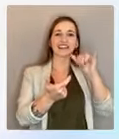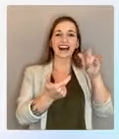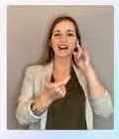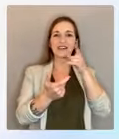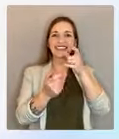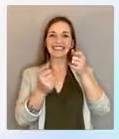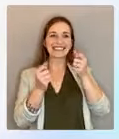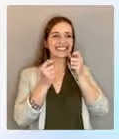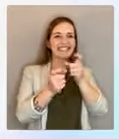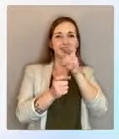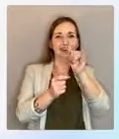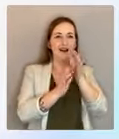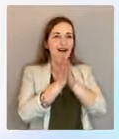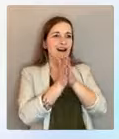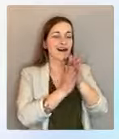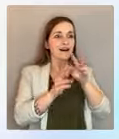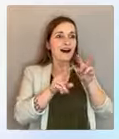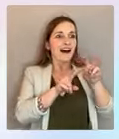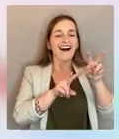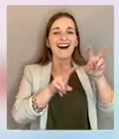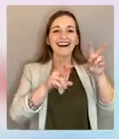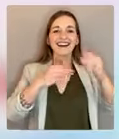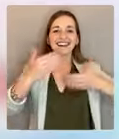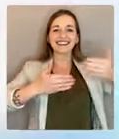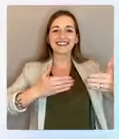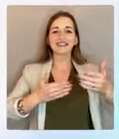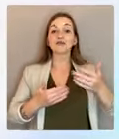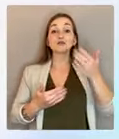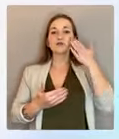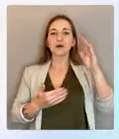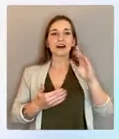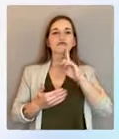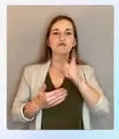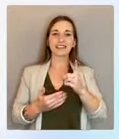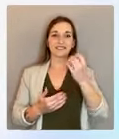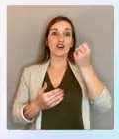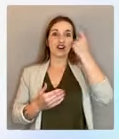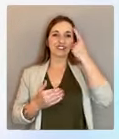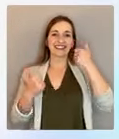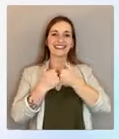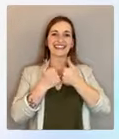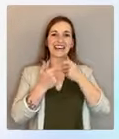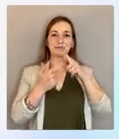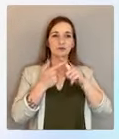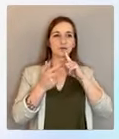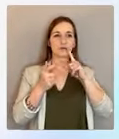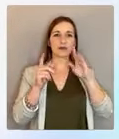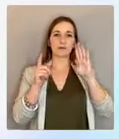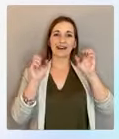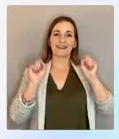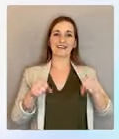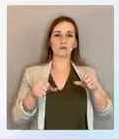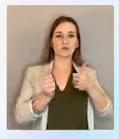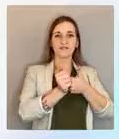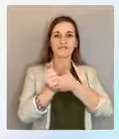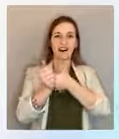It's what drives the energy, the suspense. You don't have to know anything about the game. I'll show a clip here from "Nock," and just from following the ball,